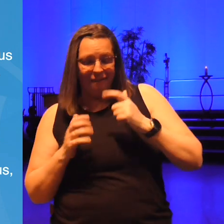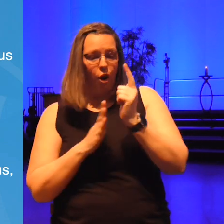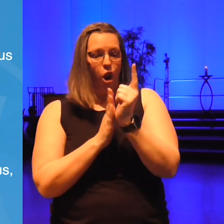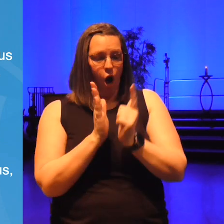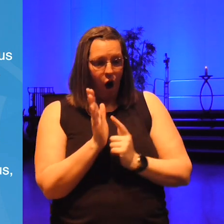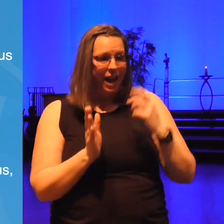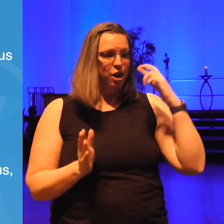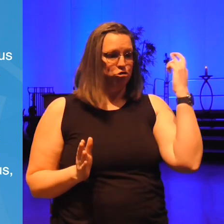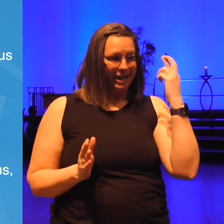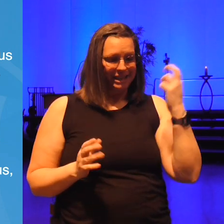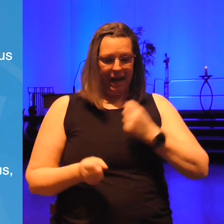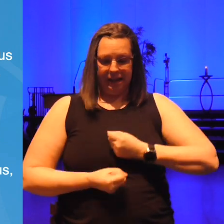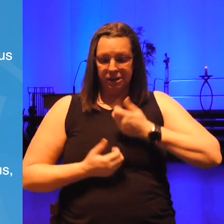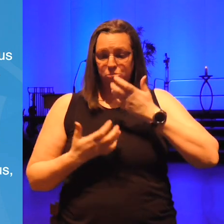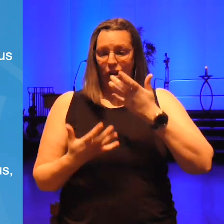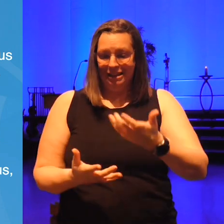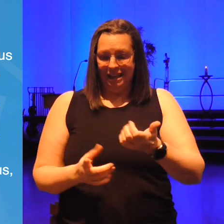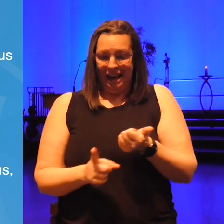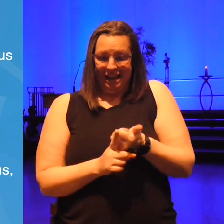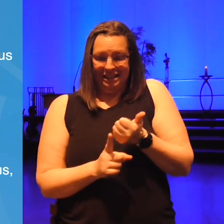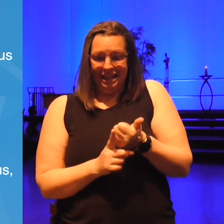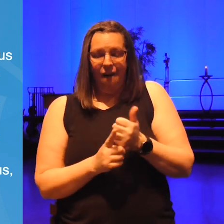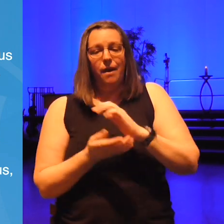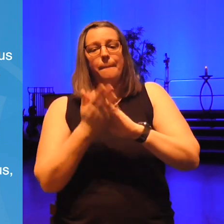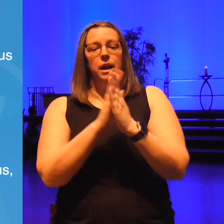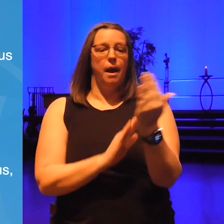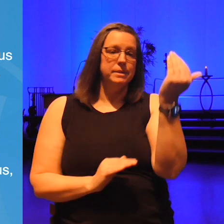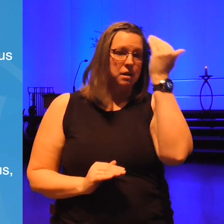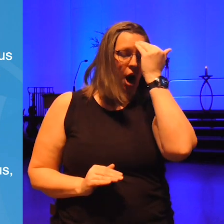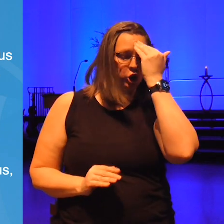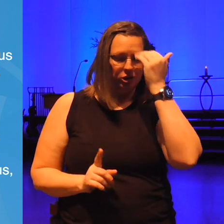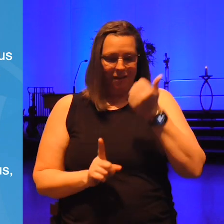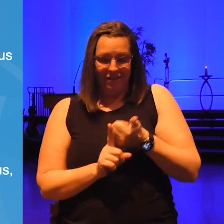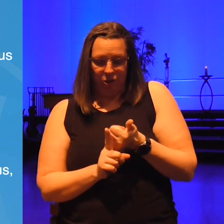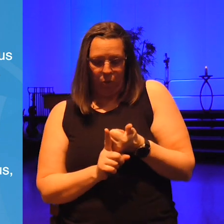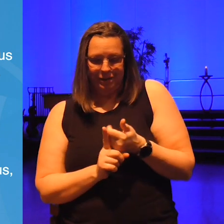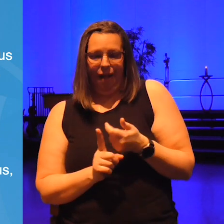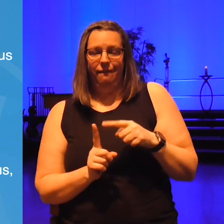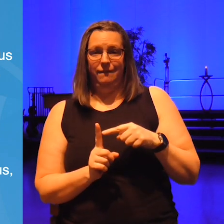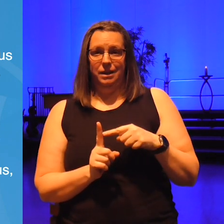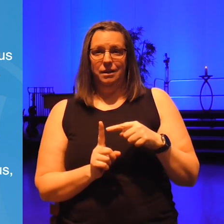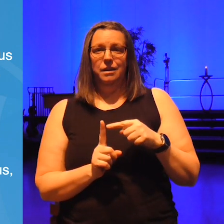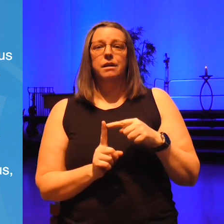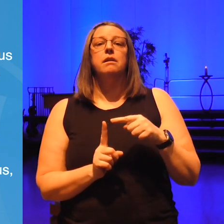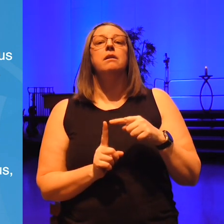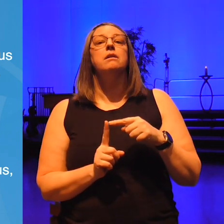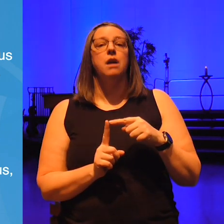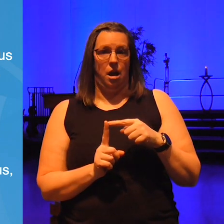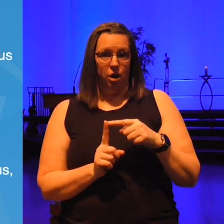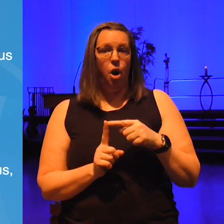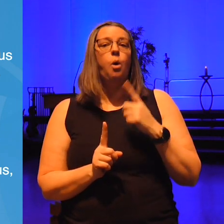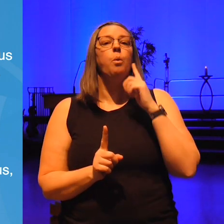it becomes more fully conscious of its own being therefore it wishes to express through us as